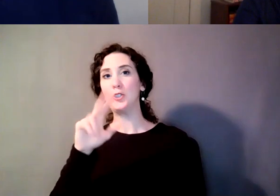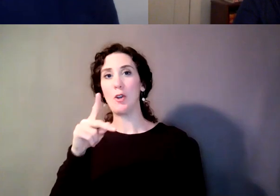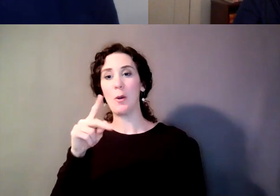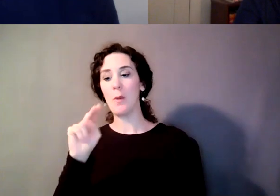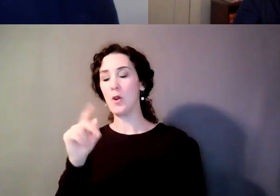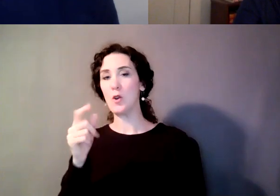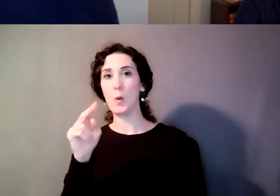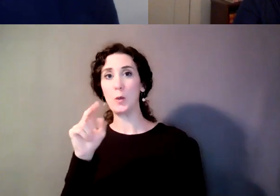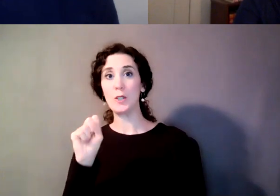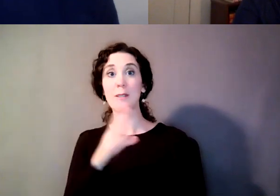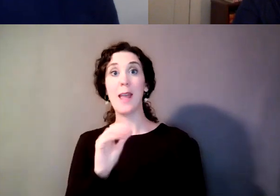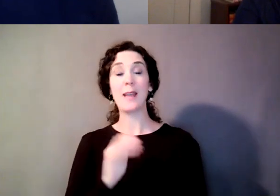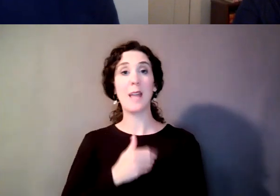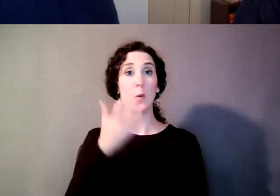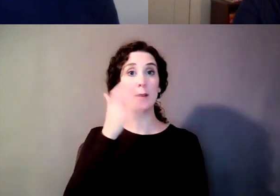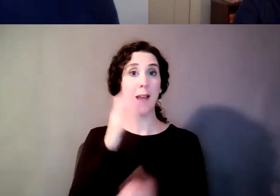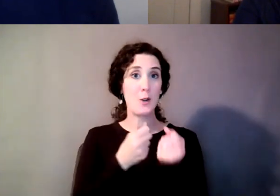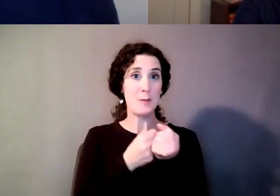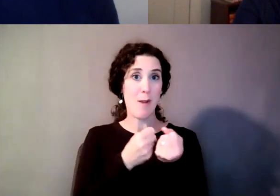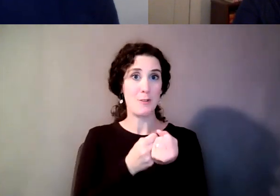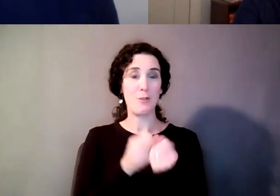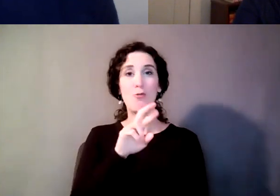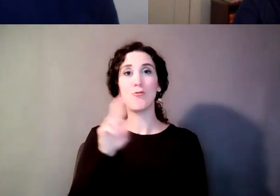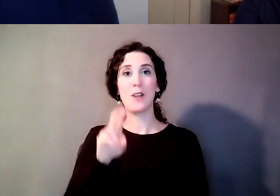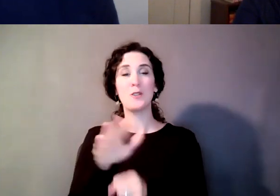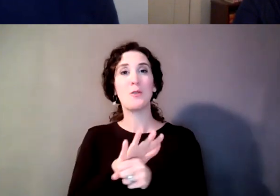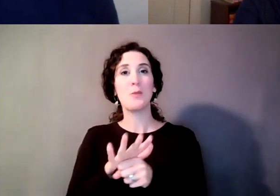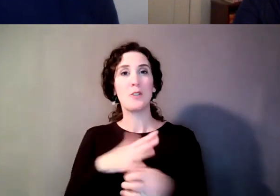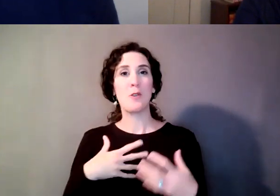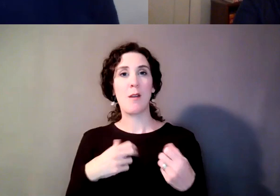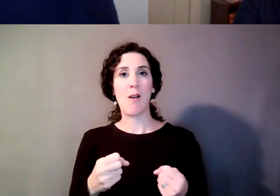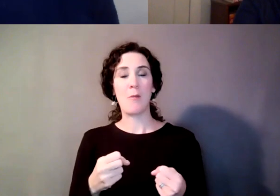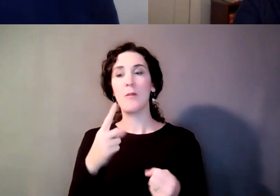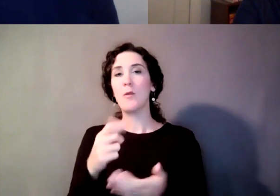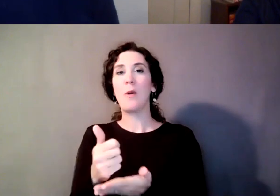Rochester regional health for helping make this week's programming possible.